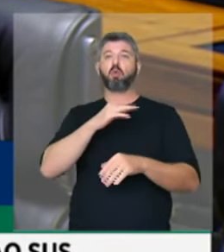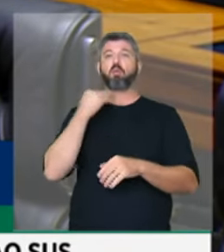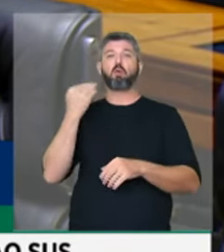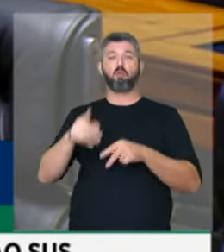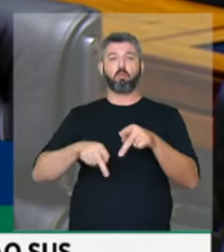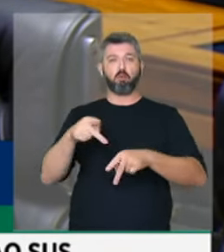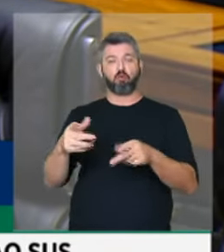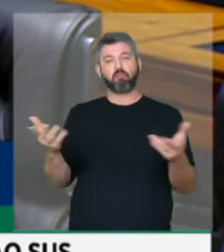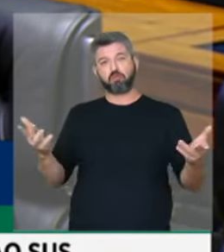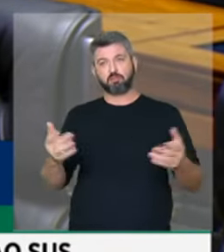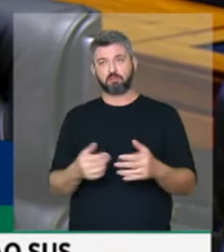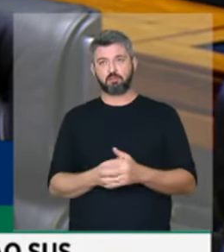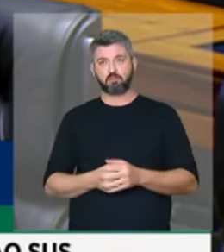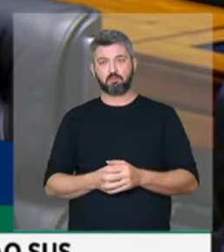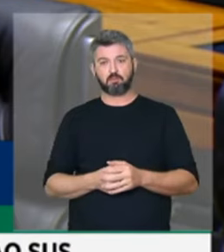POR ISSO QUERO FAZER UM APELO AQUI: NÓS PRECISAMOS, SIM,